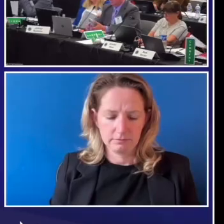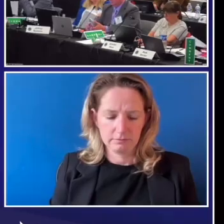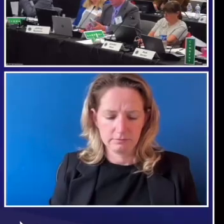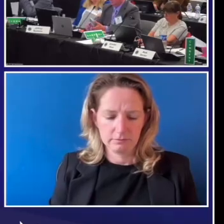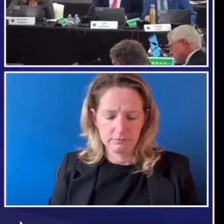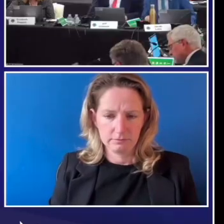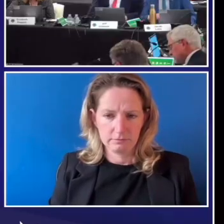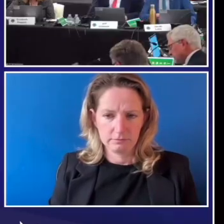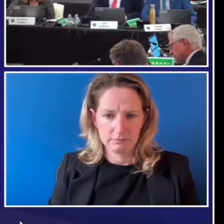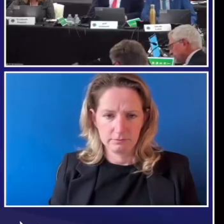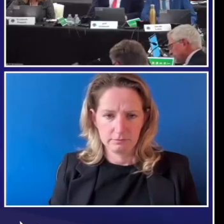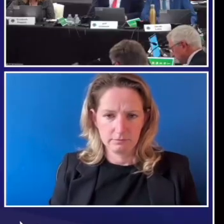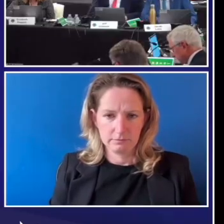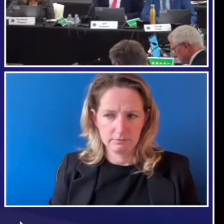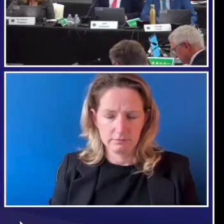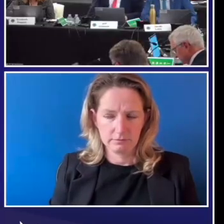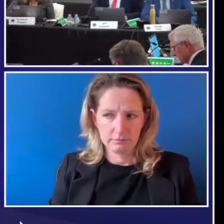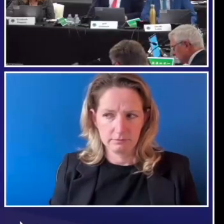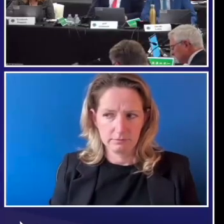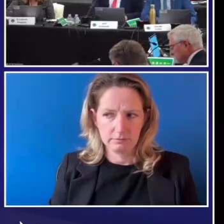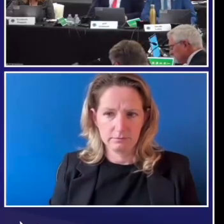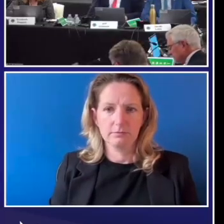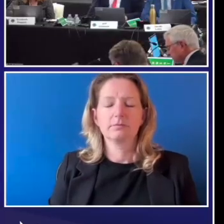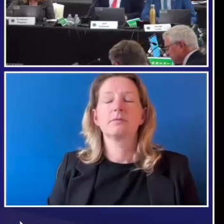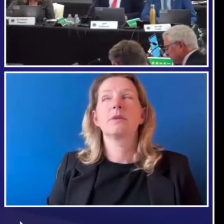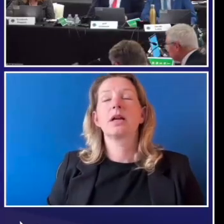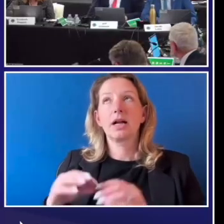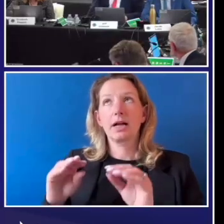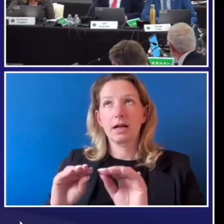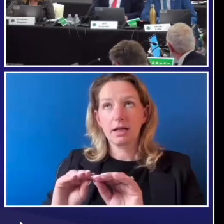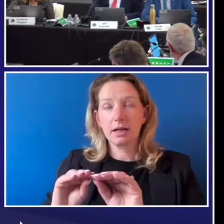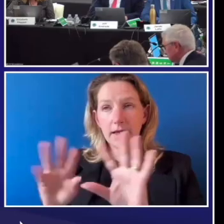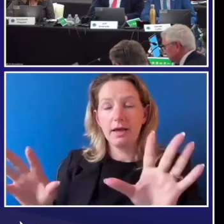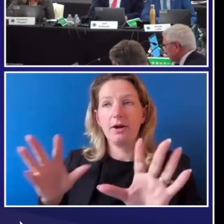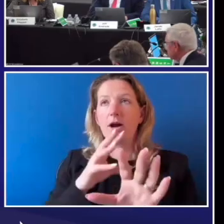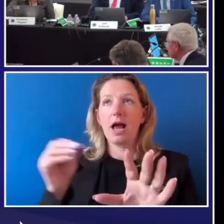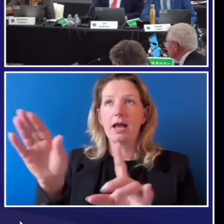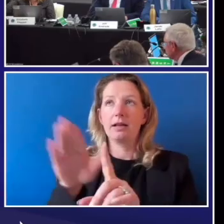So clear and convincing evidence in the administrative records. When we're talking about the administrative record, we're talking about the record on which the decision